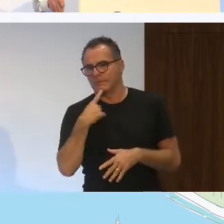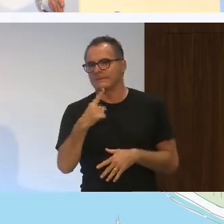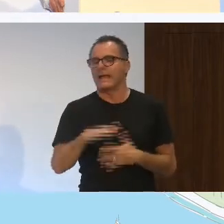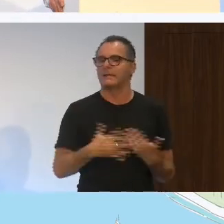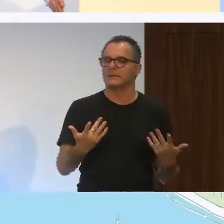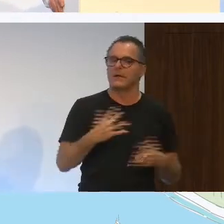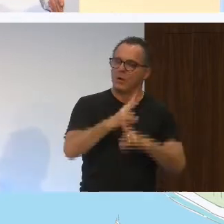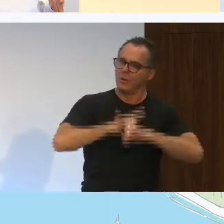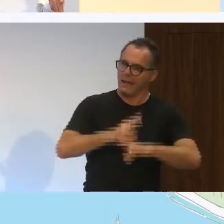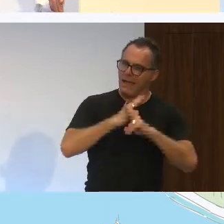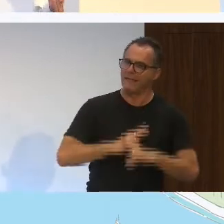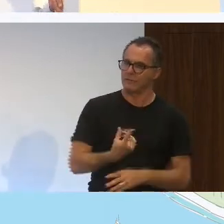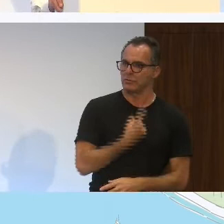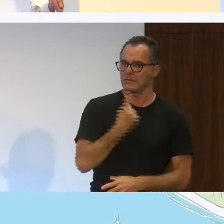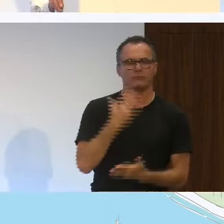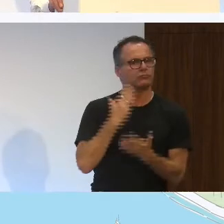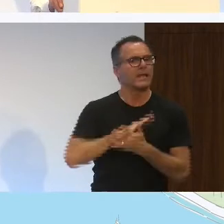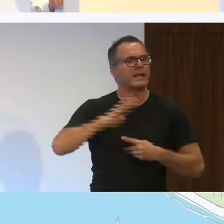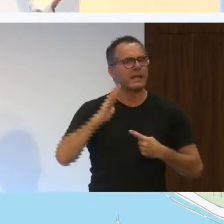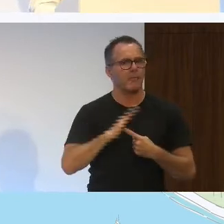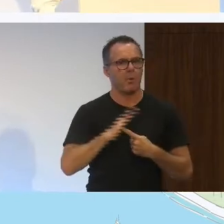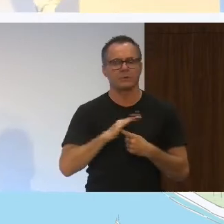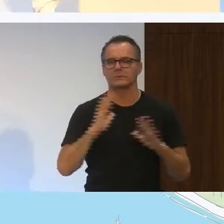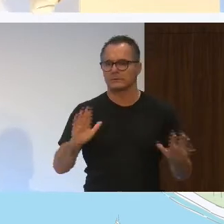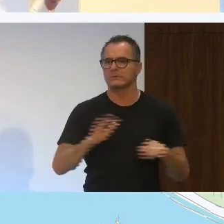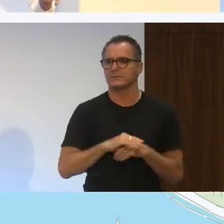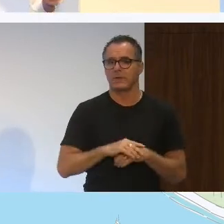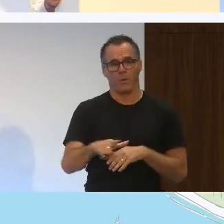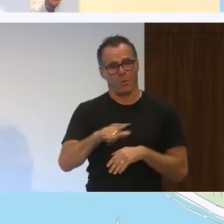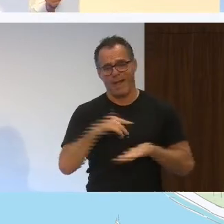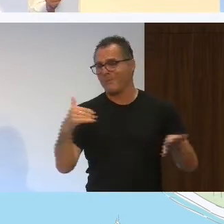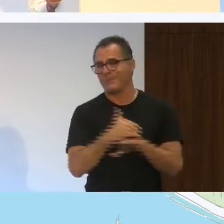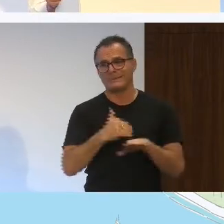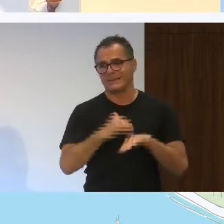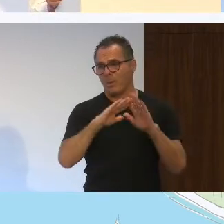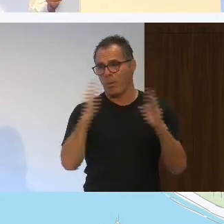and things is really important, especially in the busy world that we all live in.